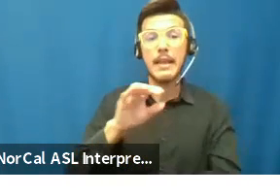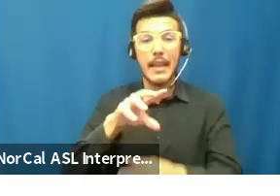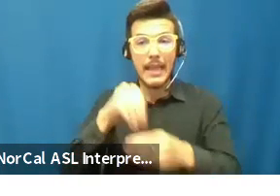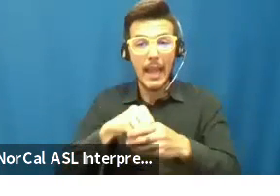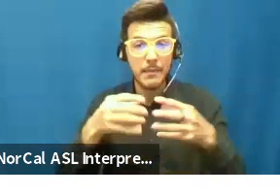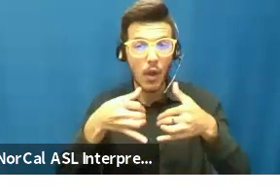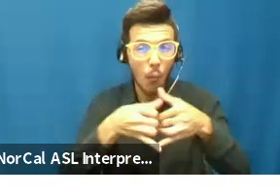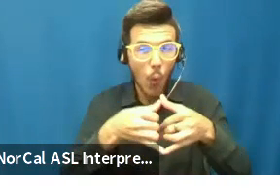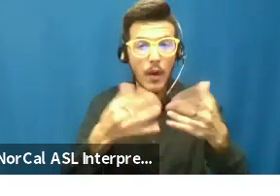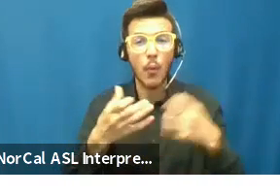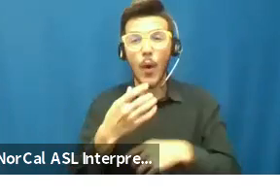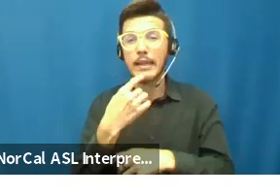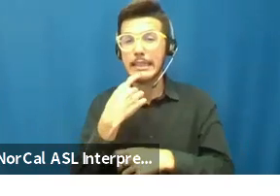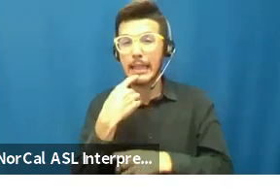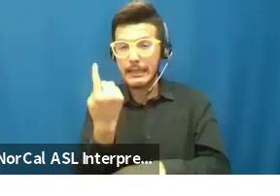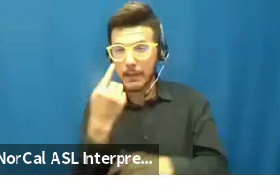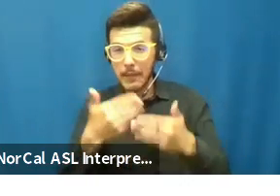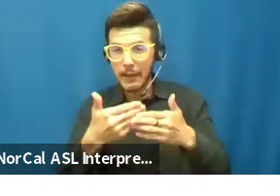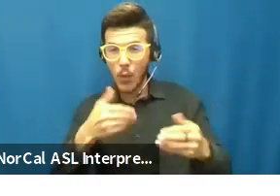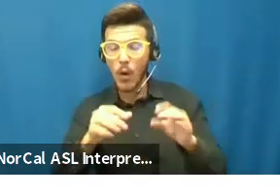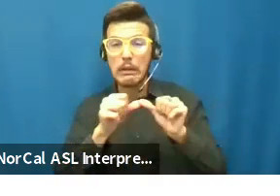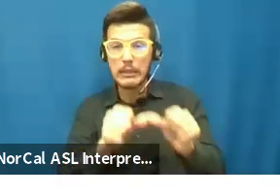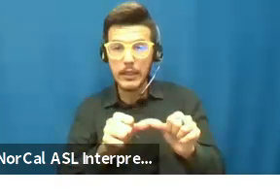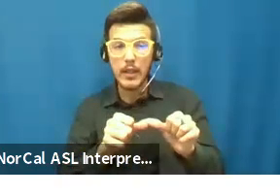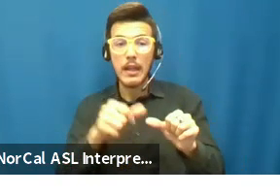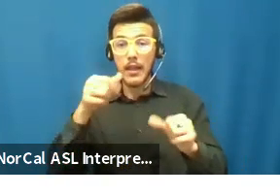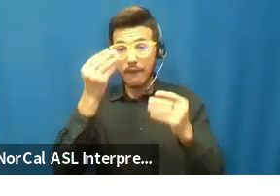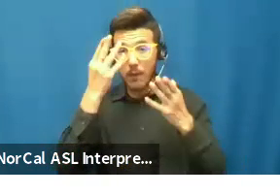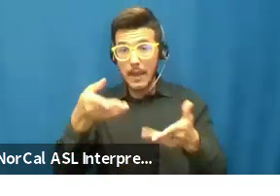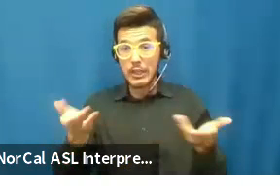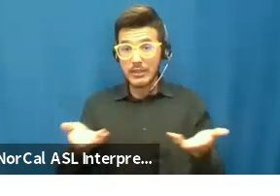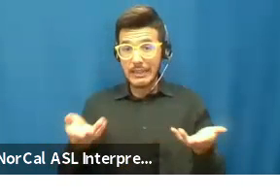Just a quick disclaimer. The views presented in this presentation are solely the responsibility